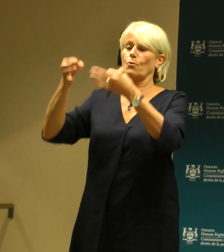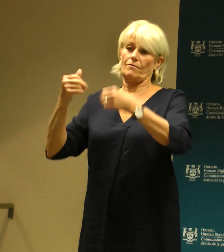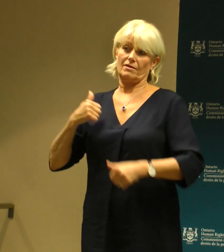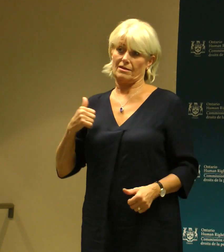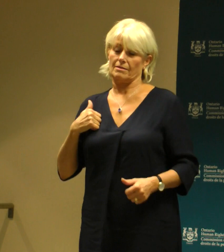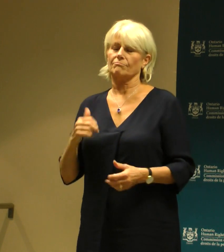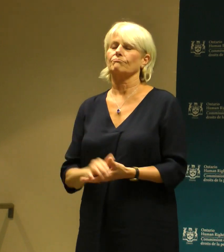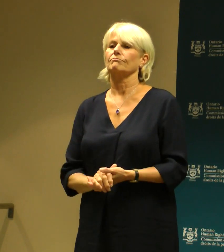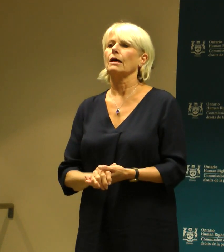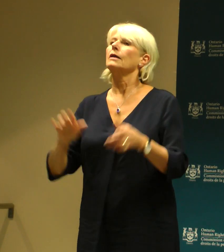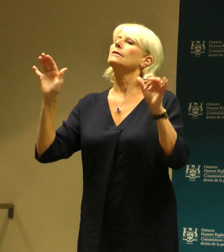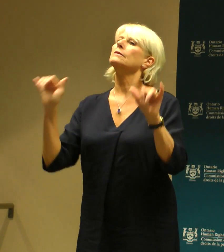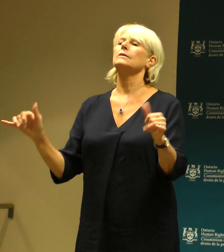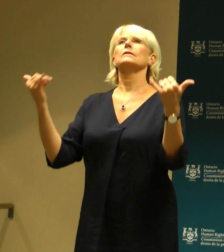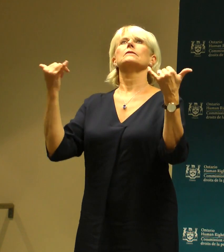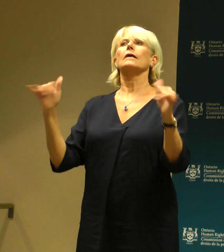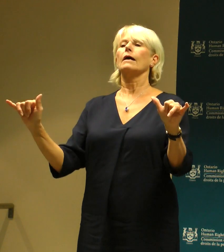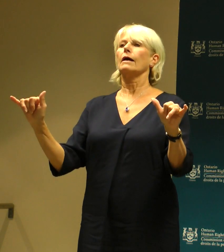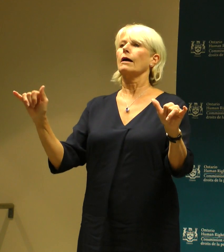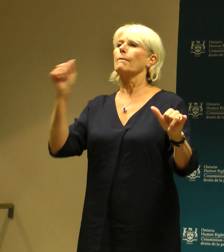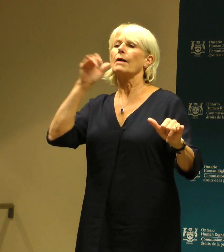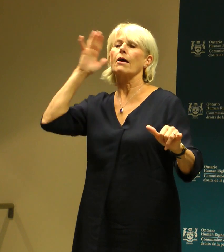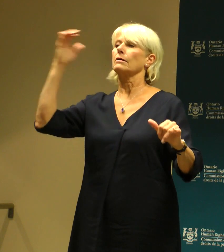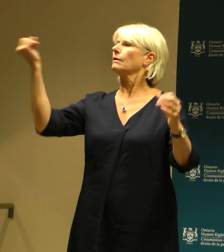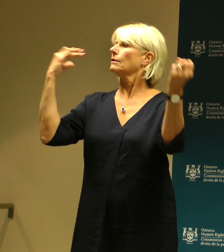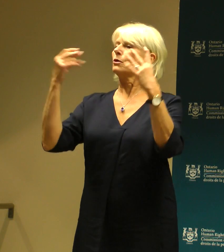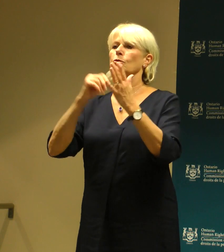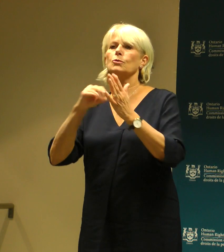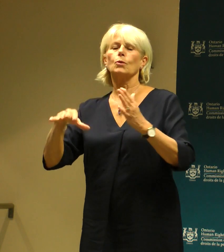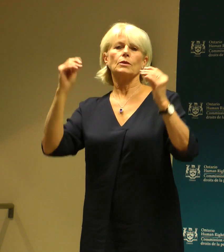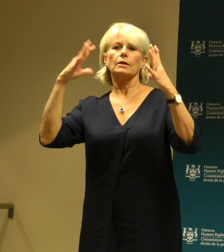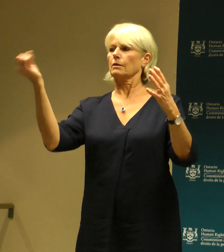Yet, we continue to hear from parents, students and educators that the needs of